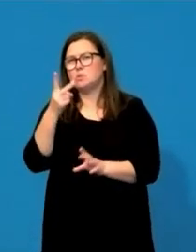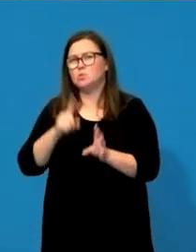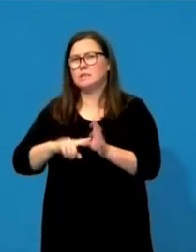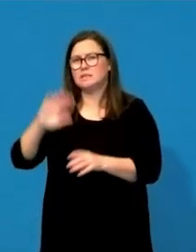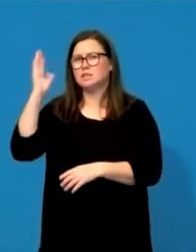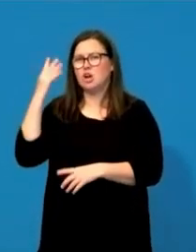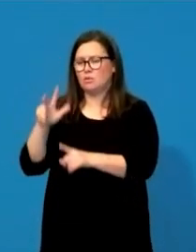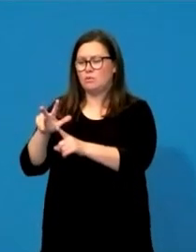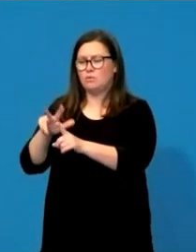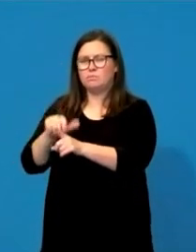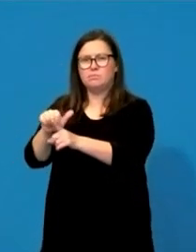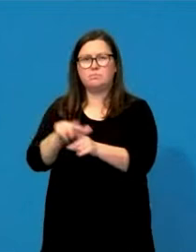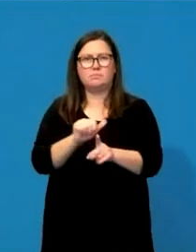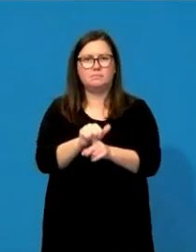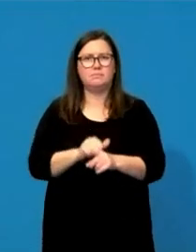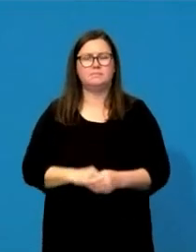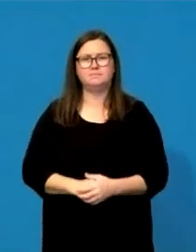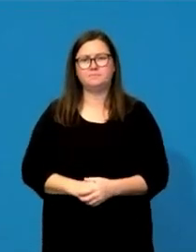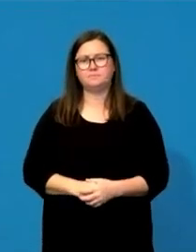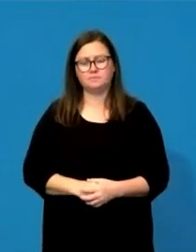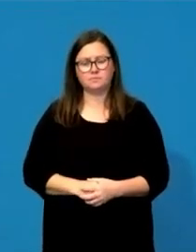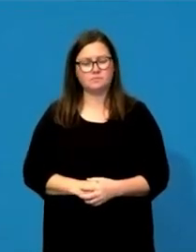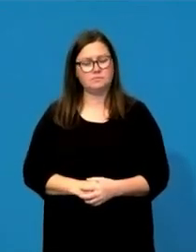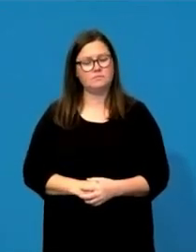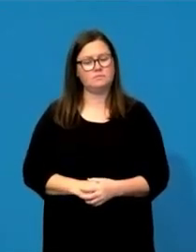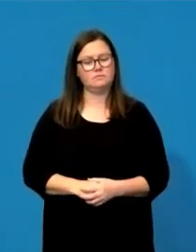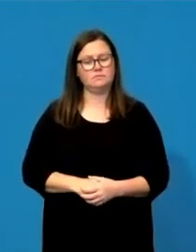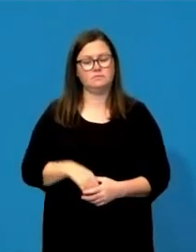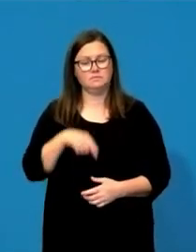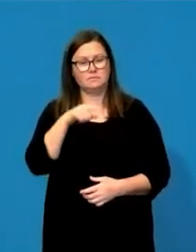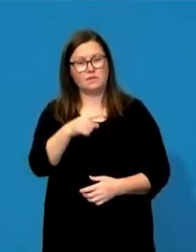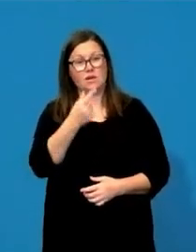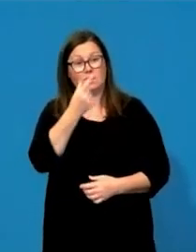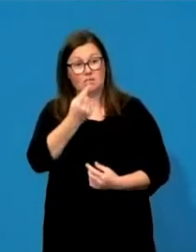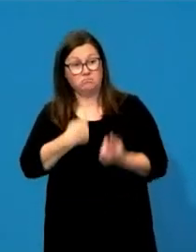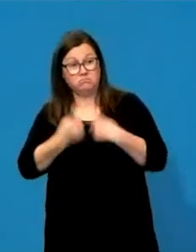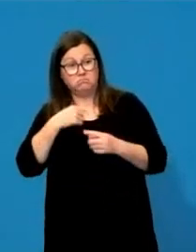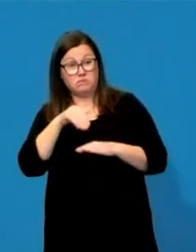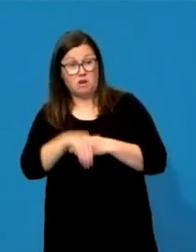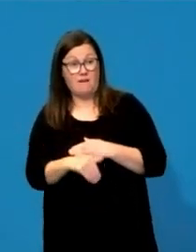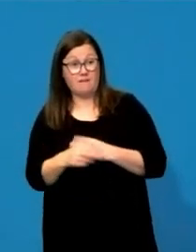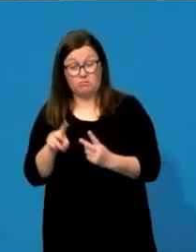And can you tell me a little bit about your sons and what they like to do?